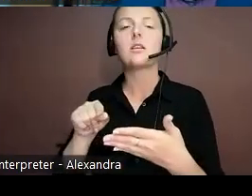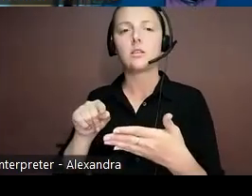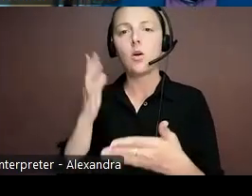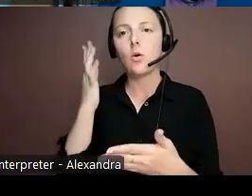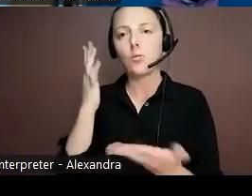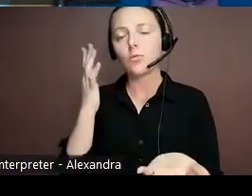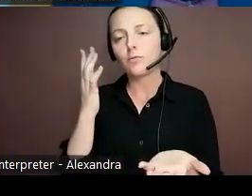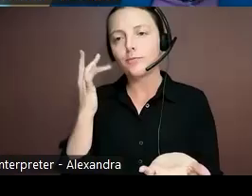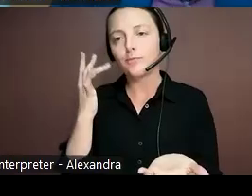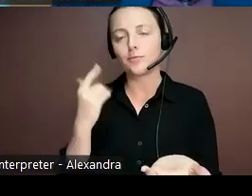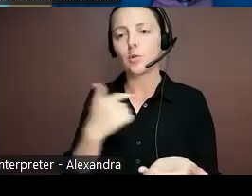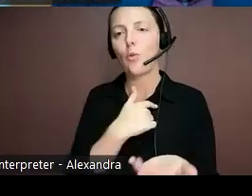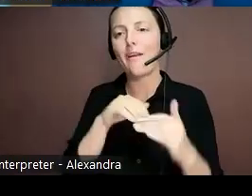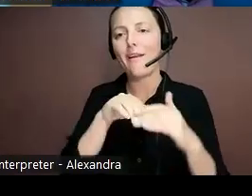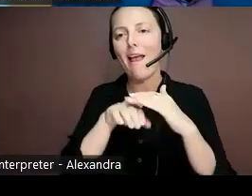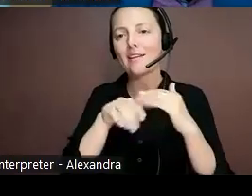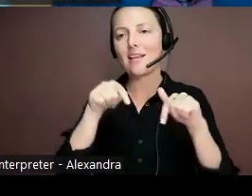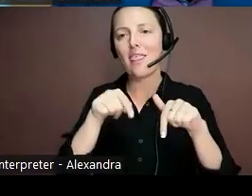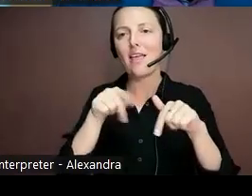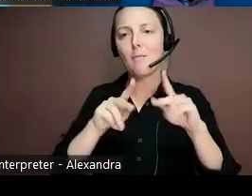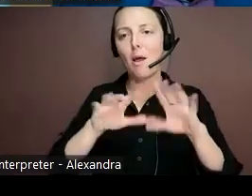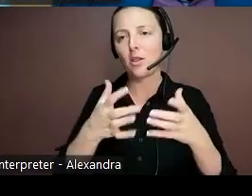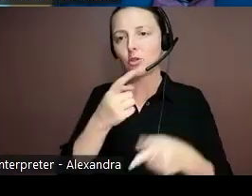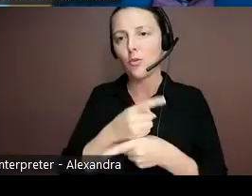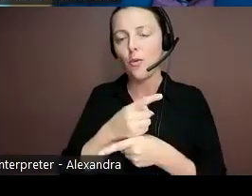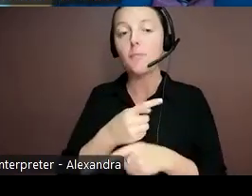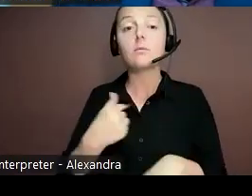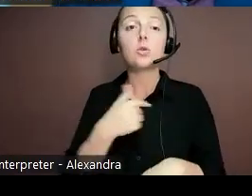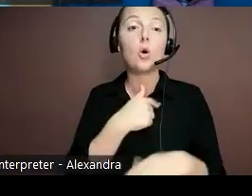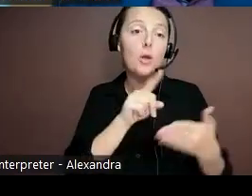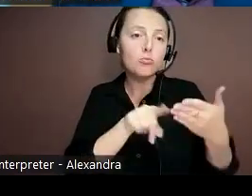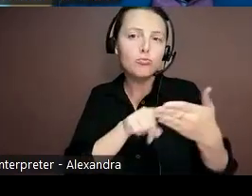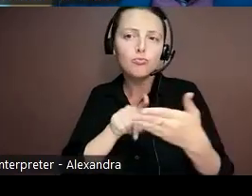uh we've published uh or we've done some uh analysis where we've uh we've seen that cognitive